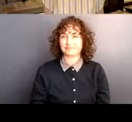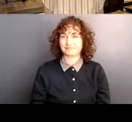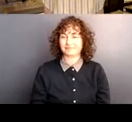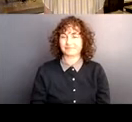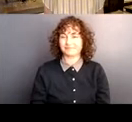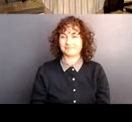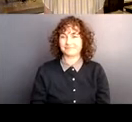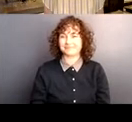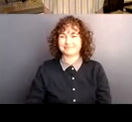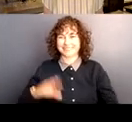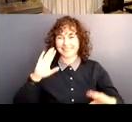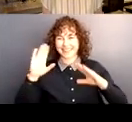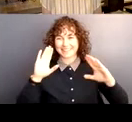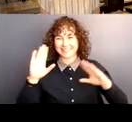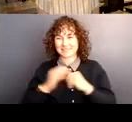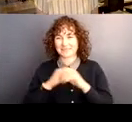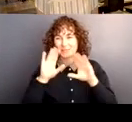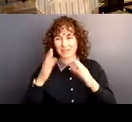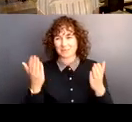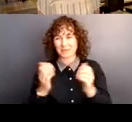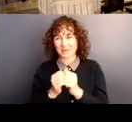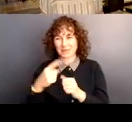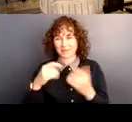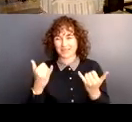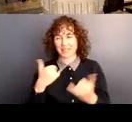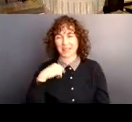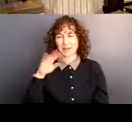Hello everybody. It's great to be here with you today. My name is Bonny Dieterich.